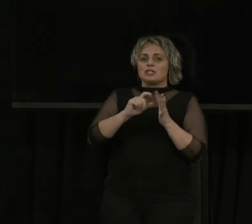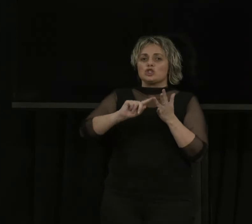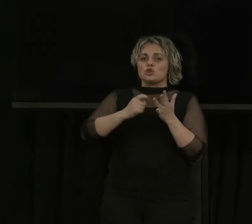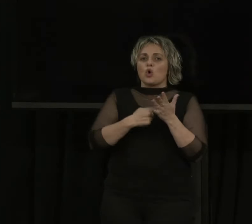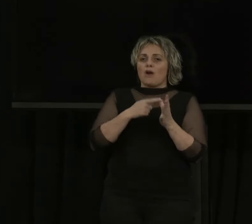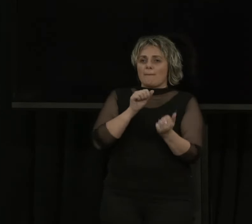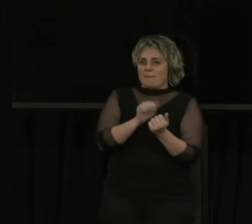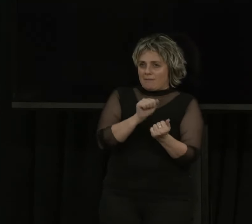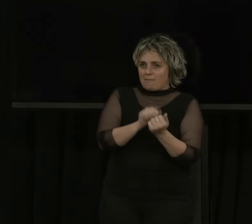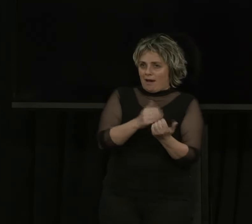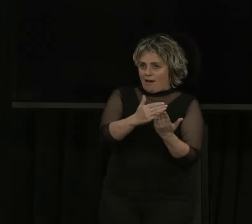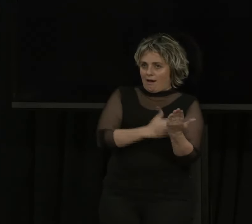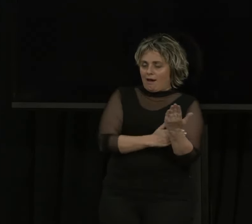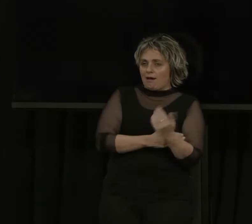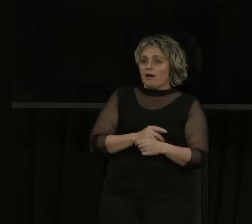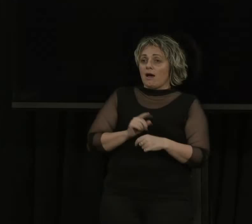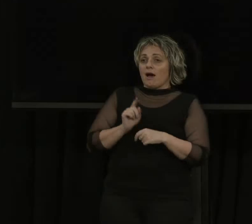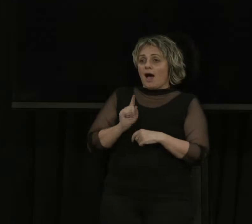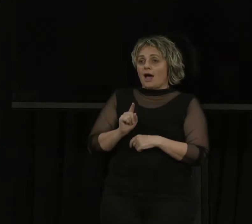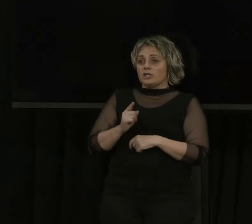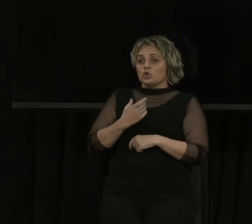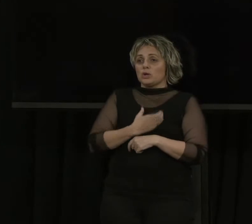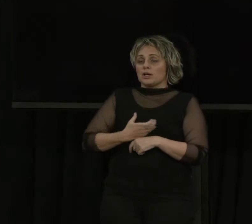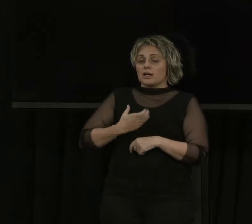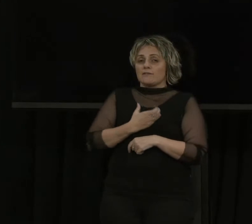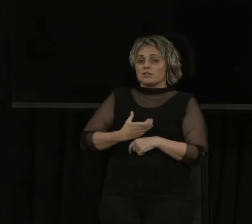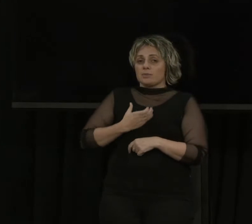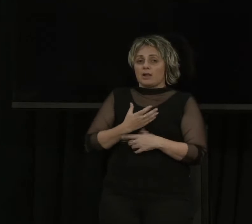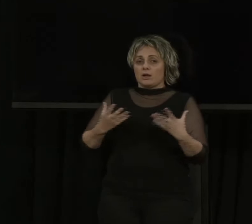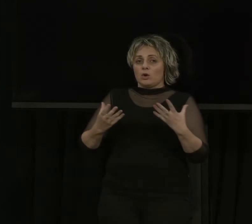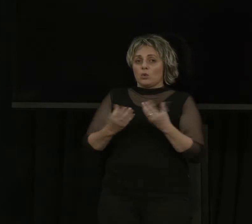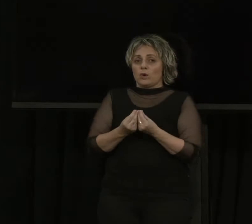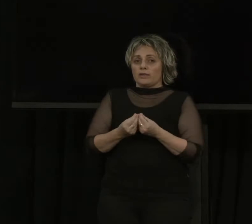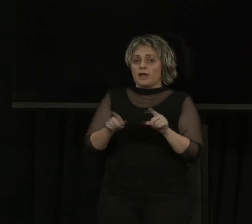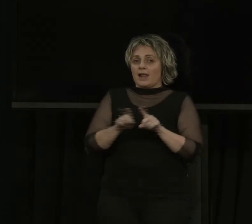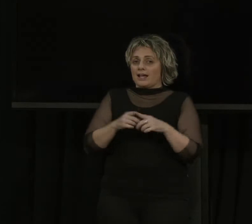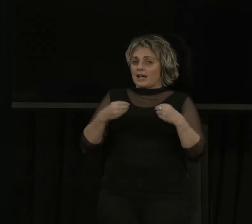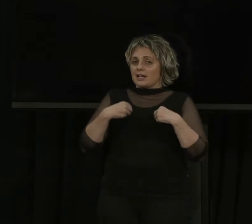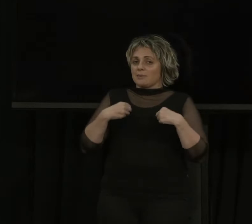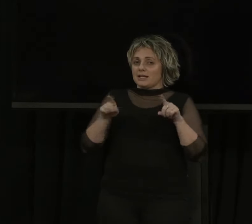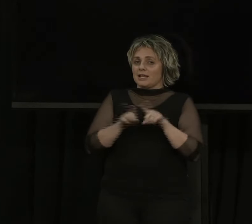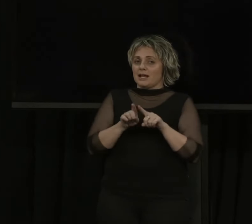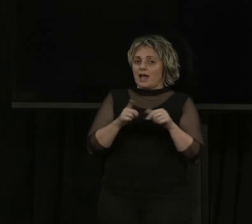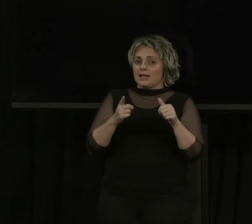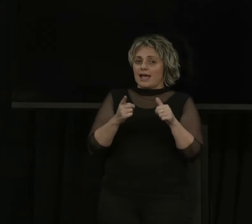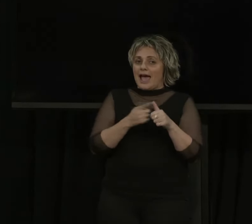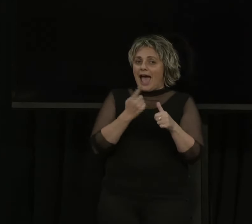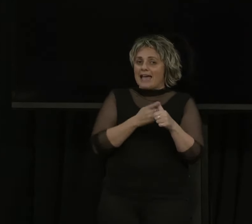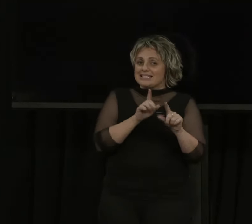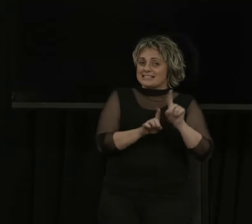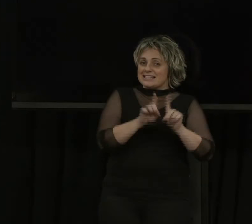basis and they will be using that framework to make those decisions. On the Pandora papers, are